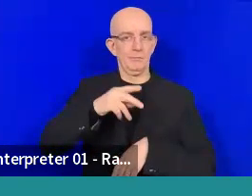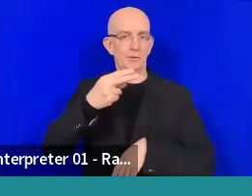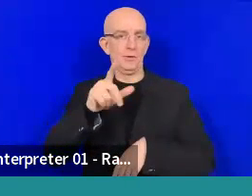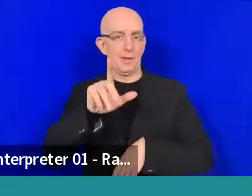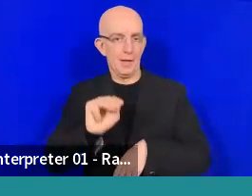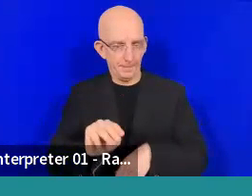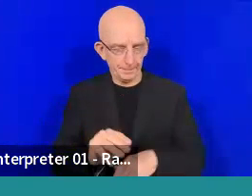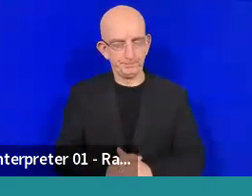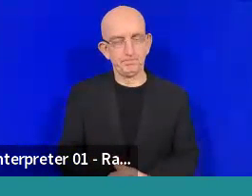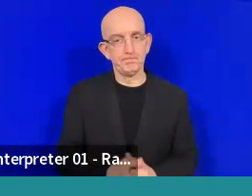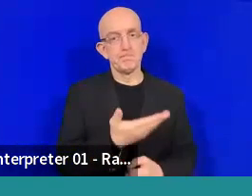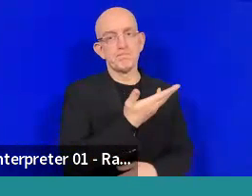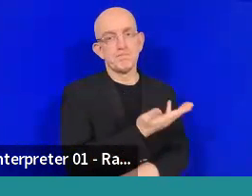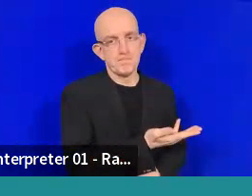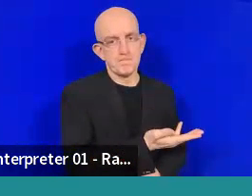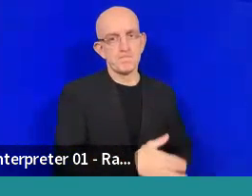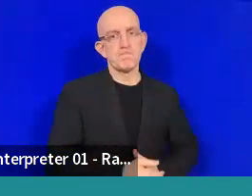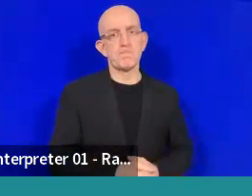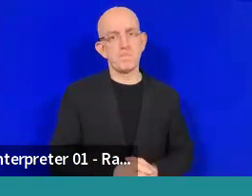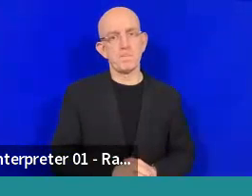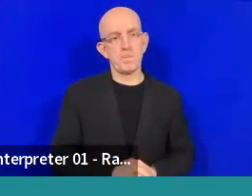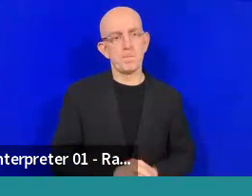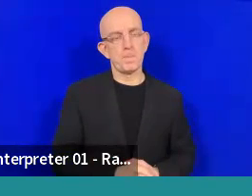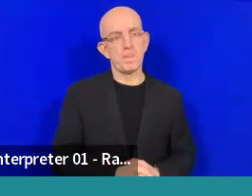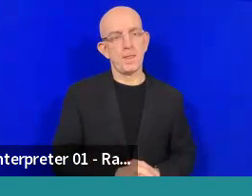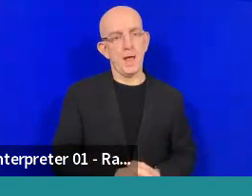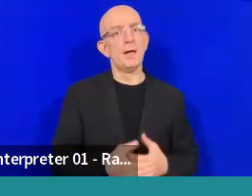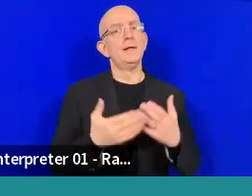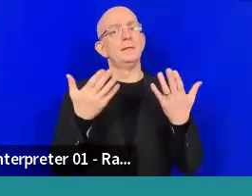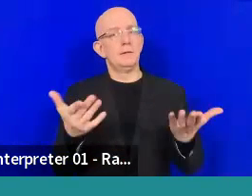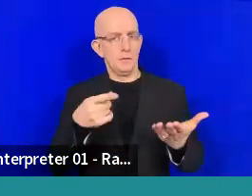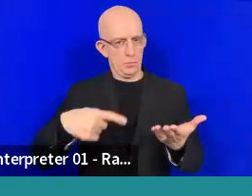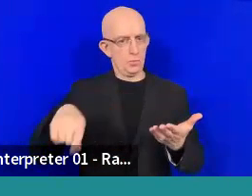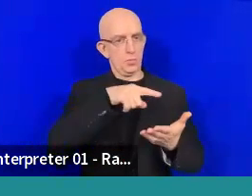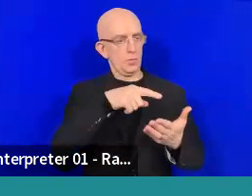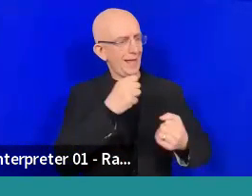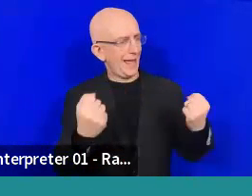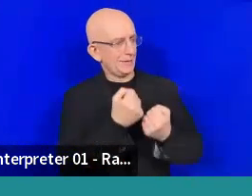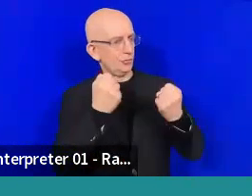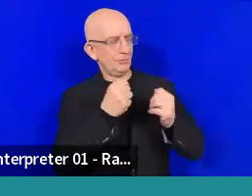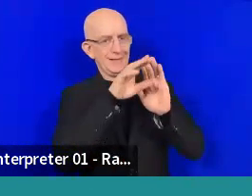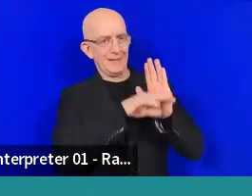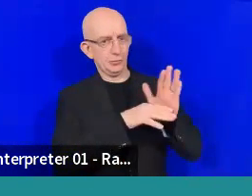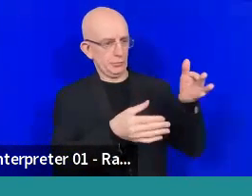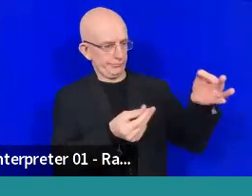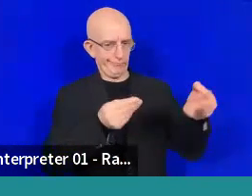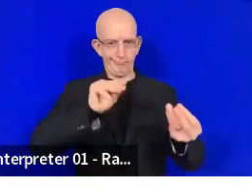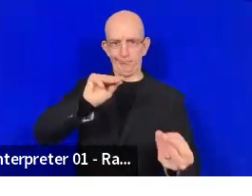So, you know, there are next slide, please.